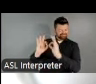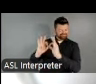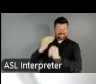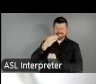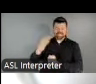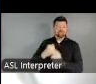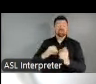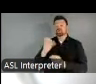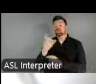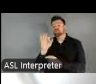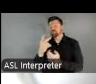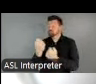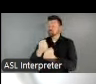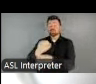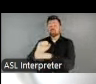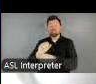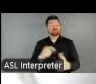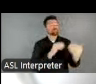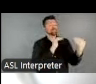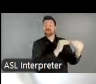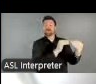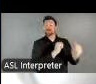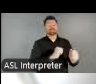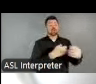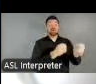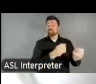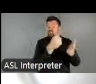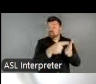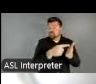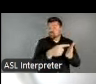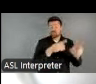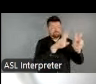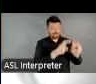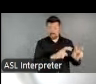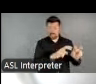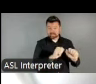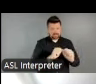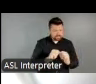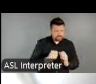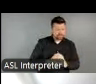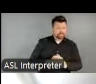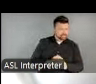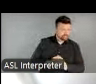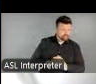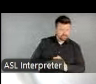colleagues at the Office of Research and Analysis, including Sunil Iangar, Patricia Mullaney-Loss,